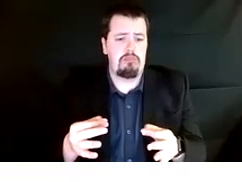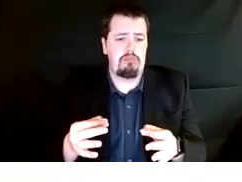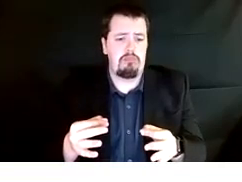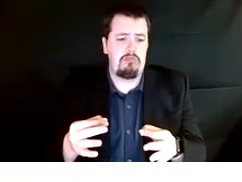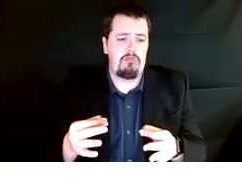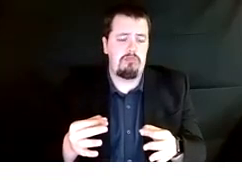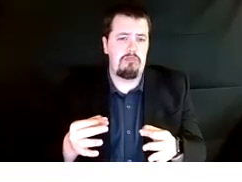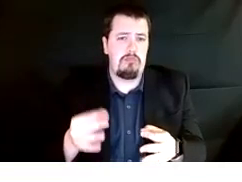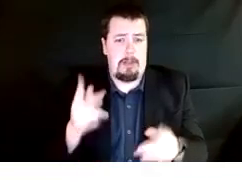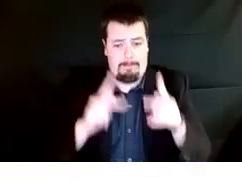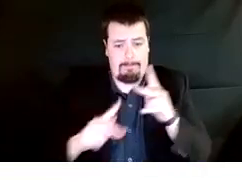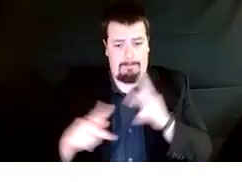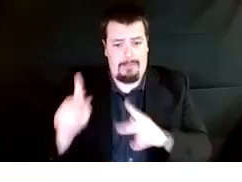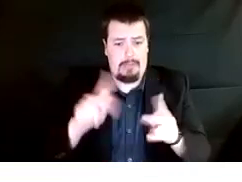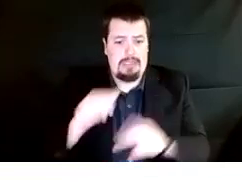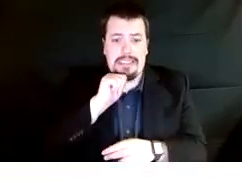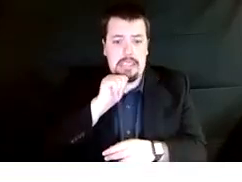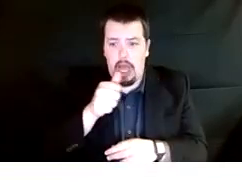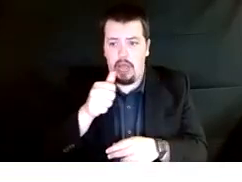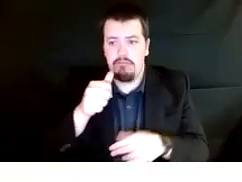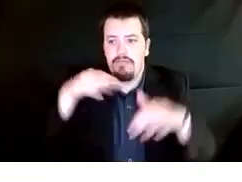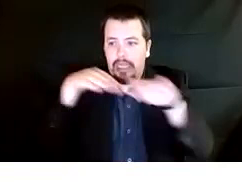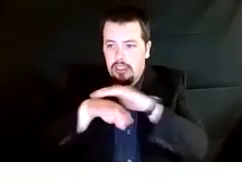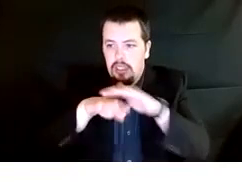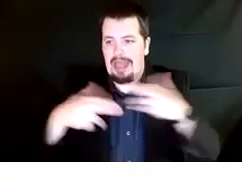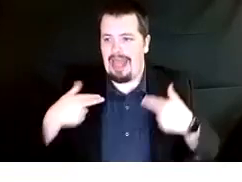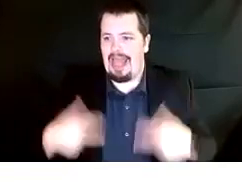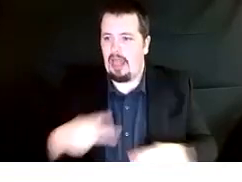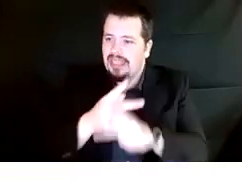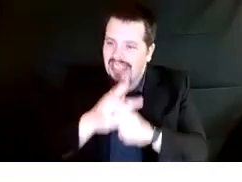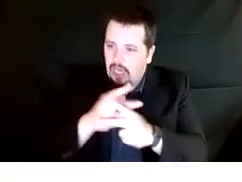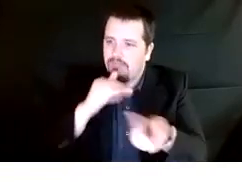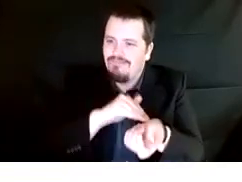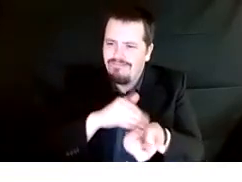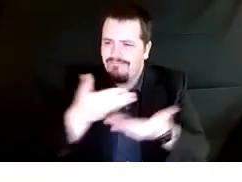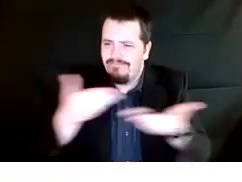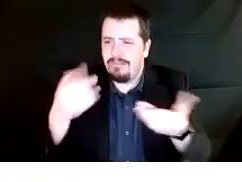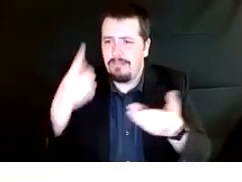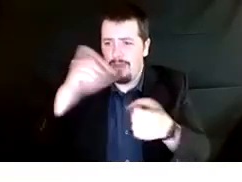people were not being able to access health care as COVID started... full health care